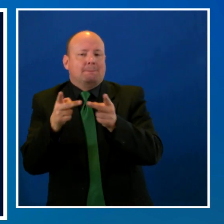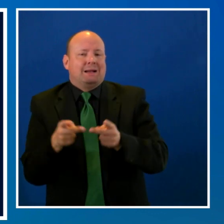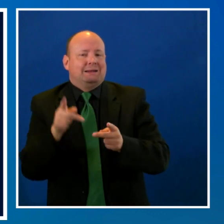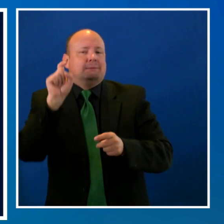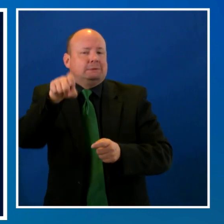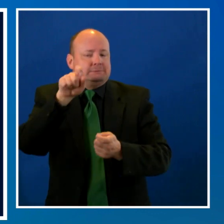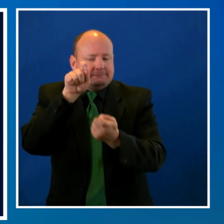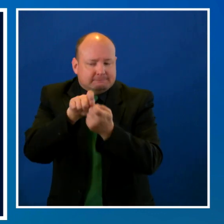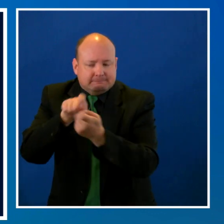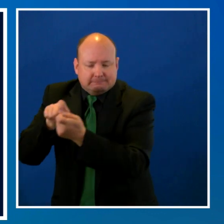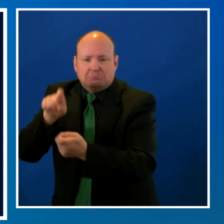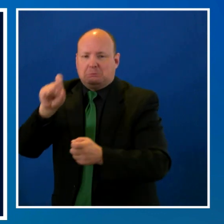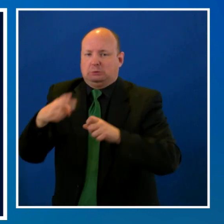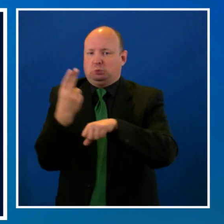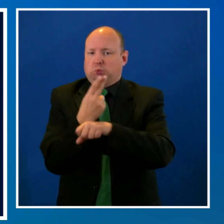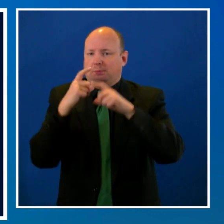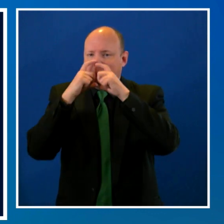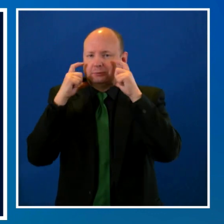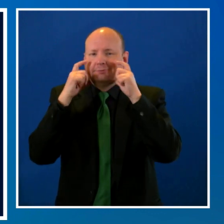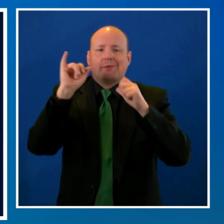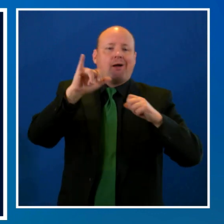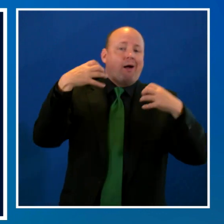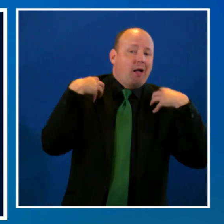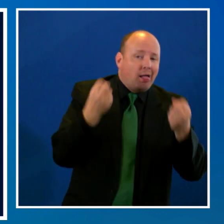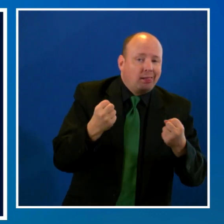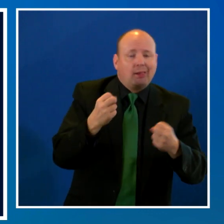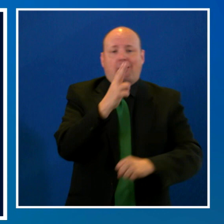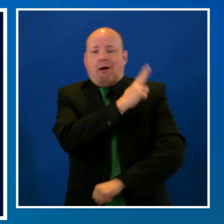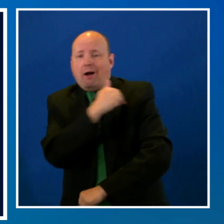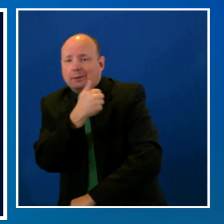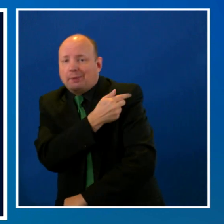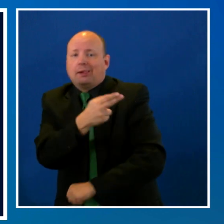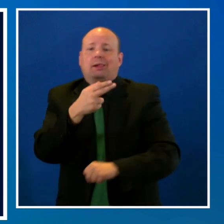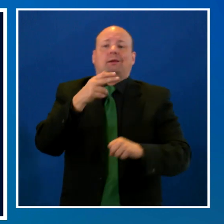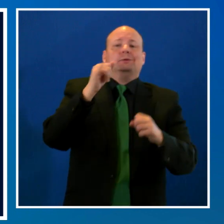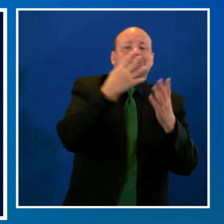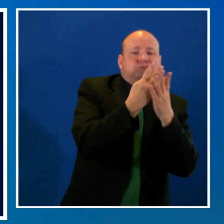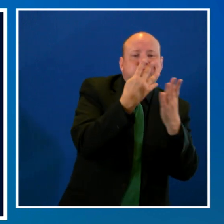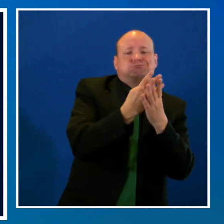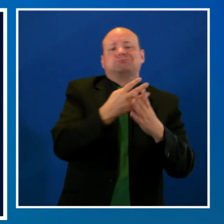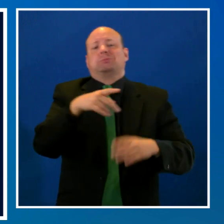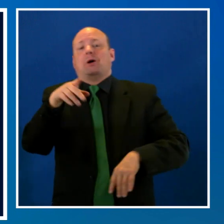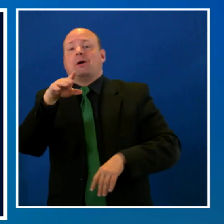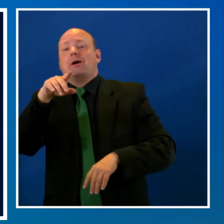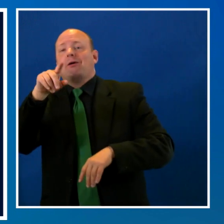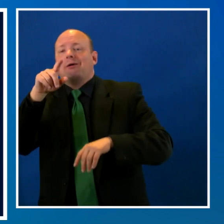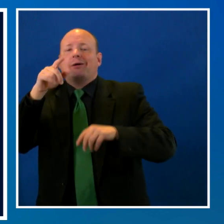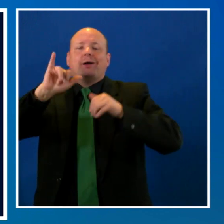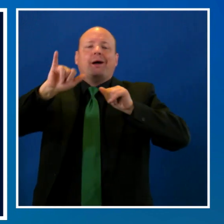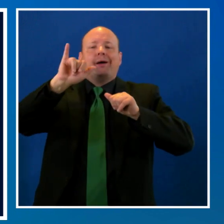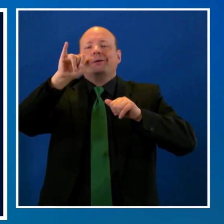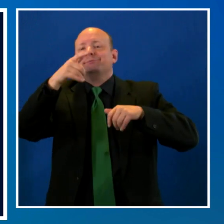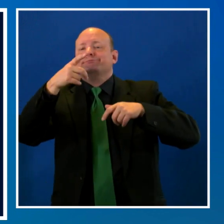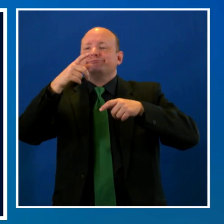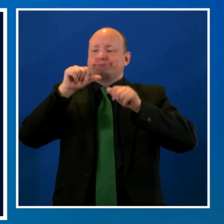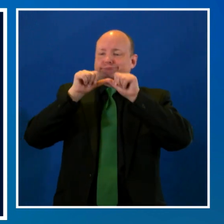health care, corrections facilities, long term care facilities and our C-TRAN buses.